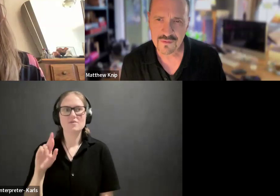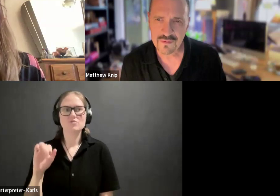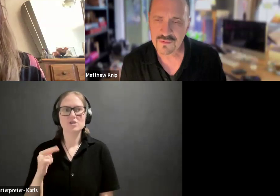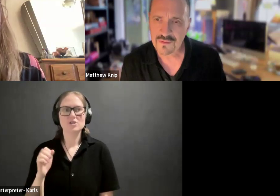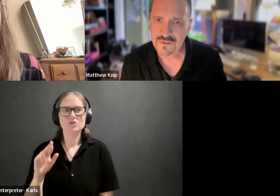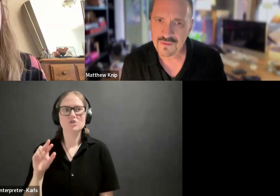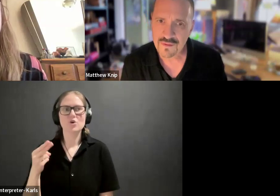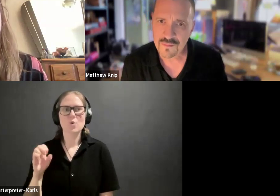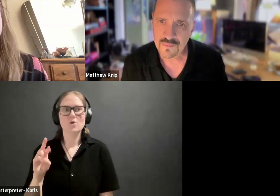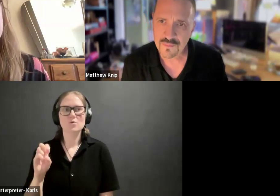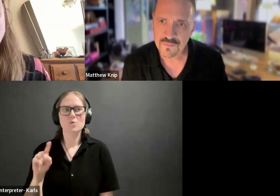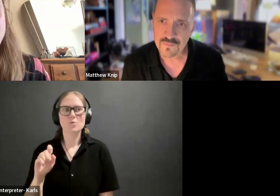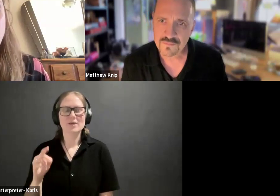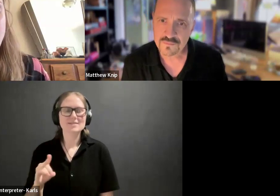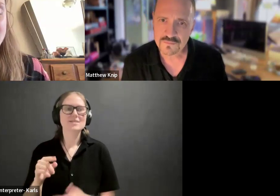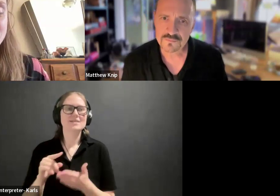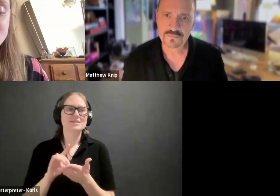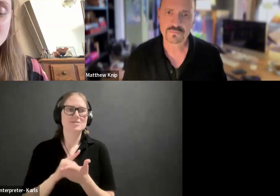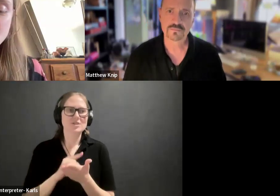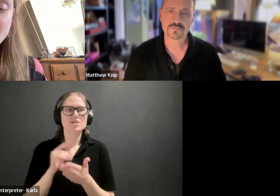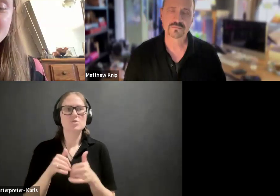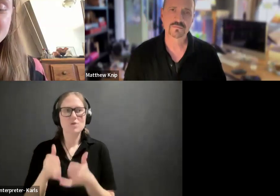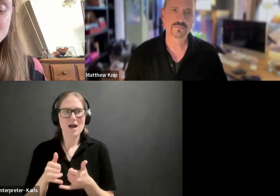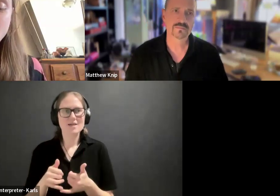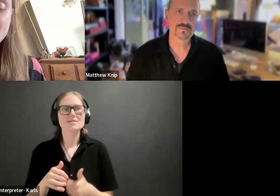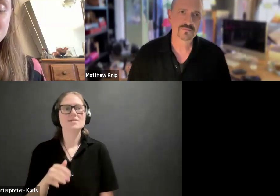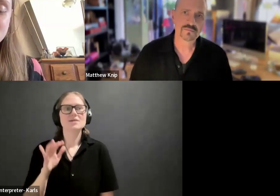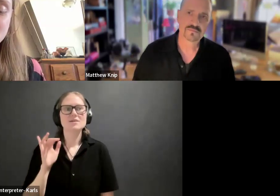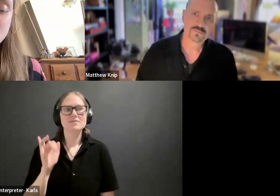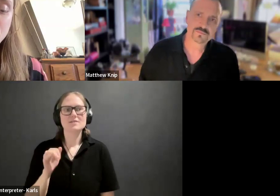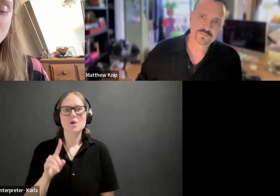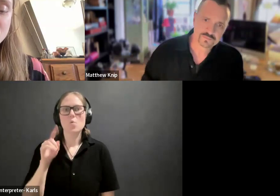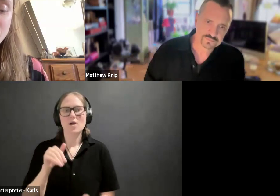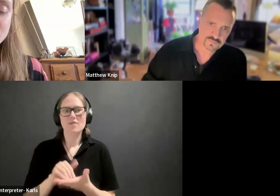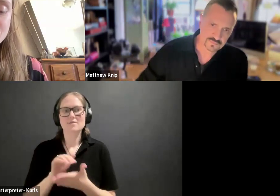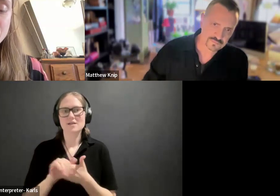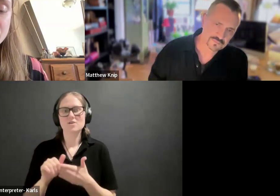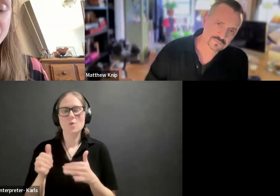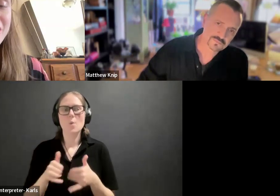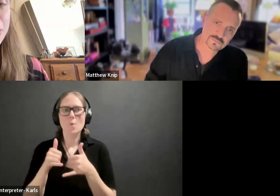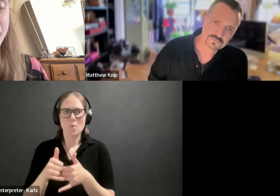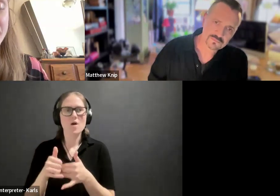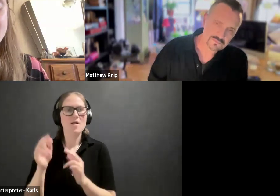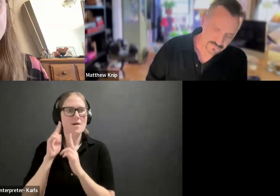Um, the Paul Monette Roger Horowitz Dissertation Prize is a $1,000 award which honors the memories of Monette.